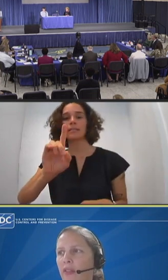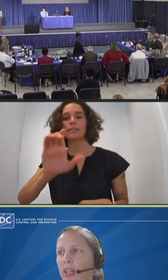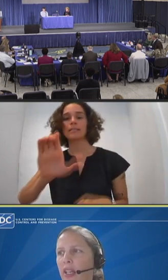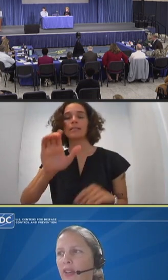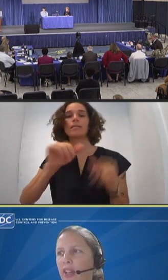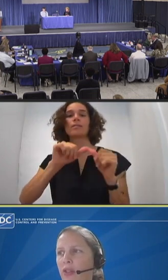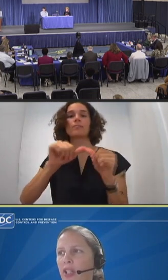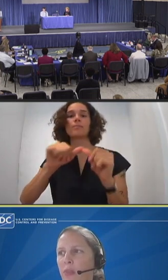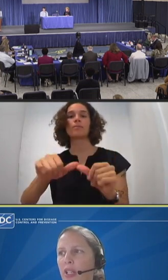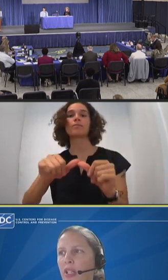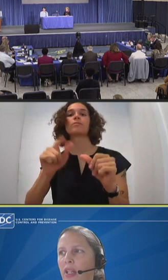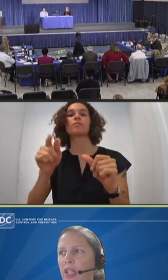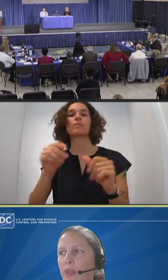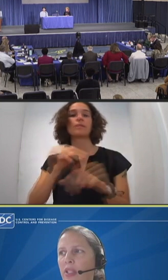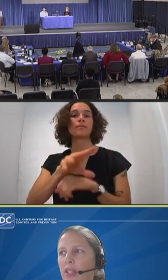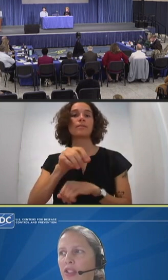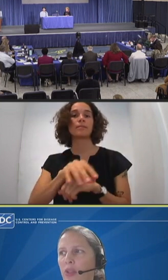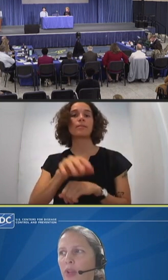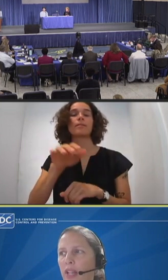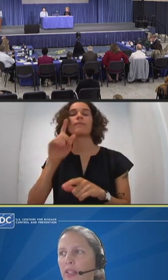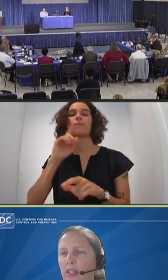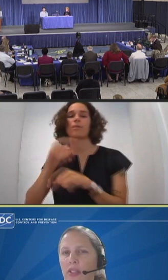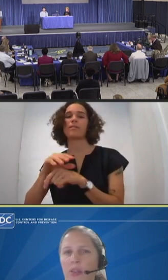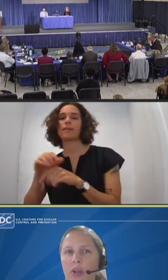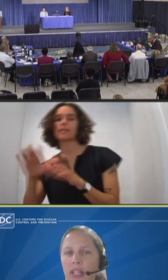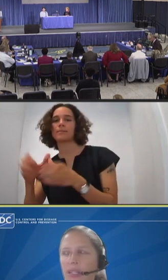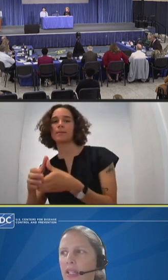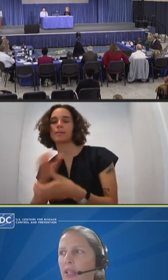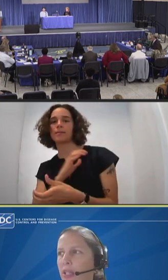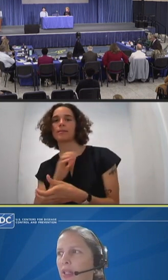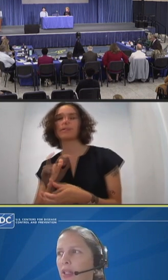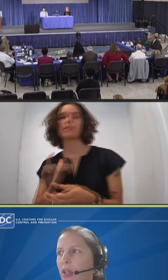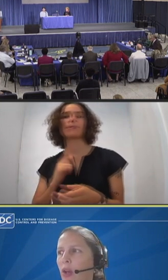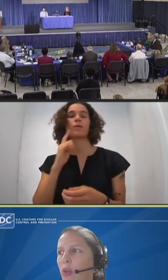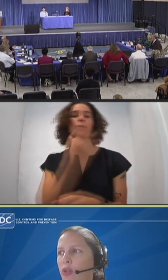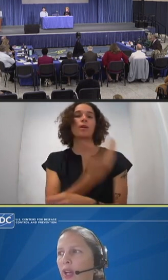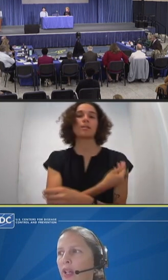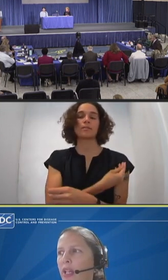the Advisory Committee on Immunization Practices, or ACIP, which recommends